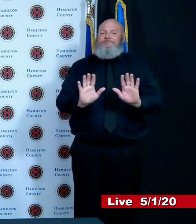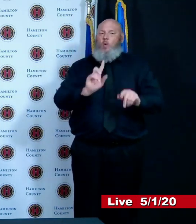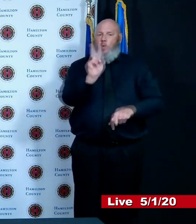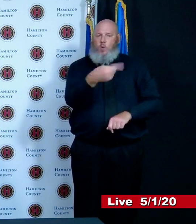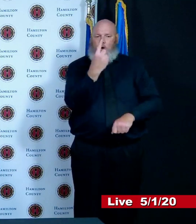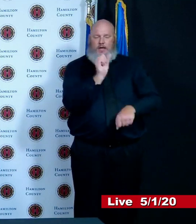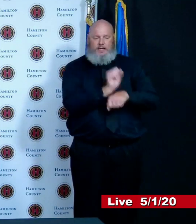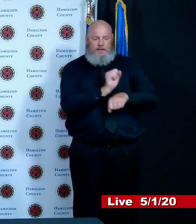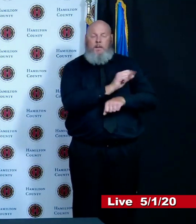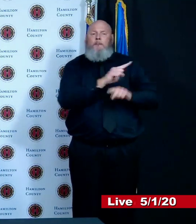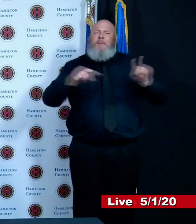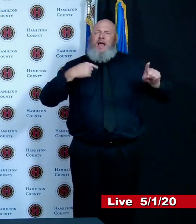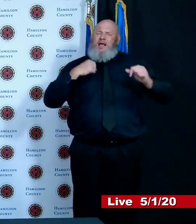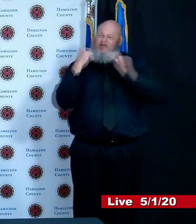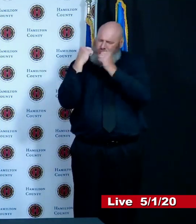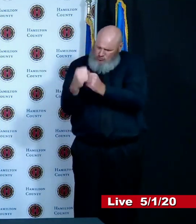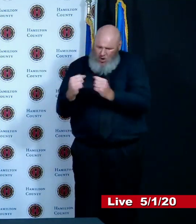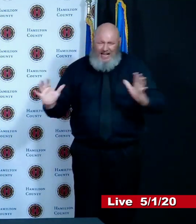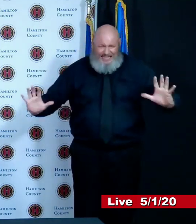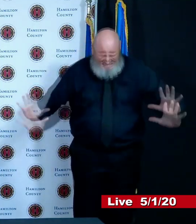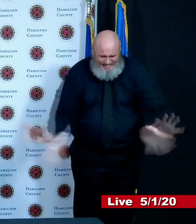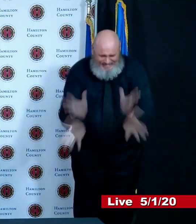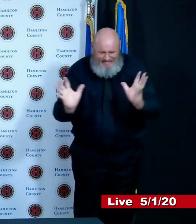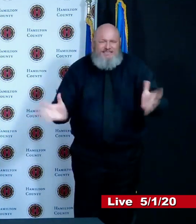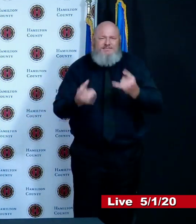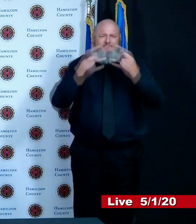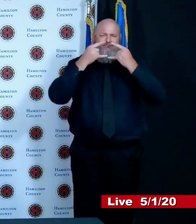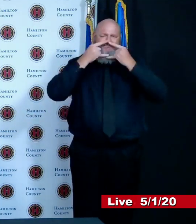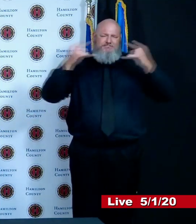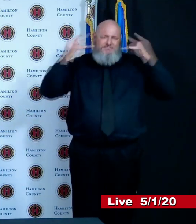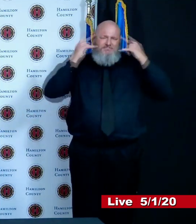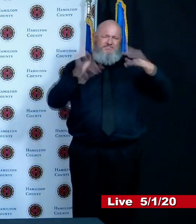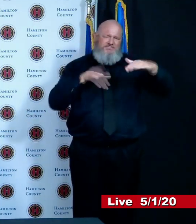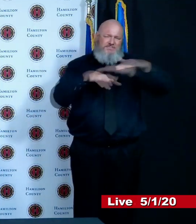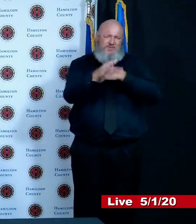the cloth face masks do a really good job if you cough or sneeze and you're not